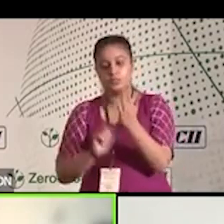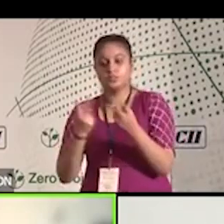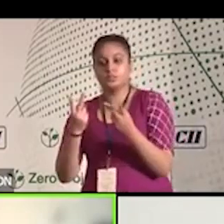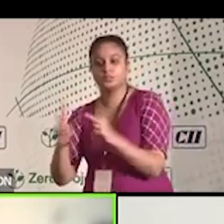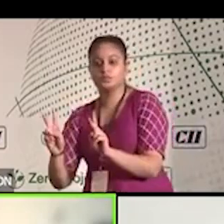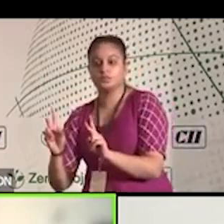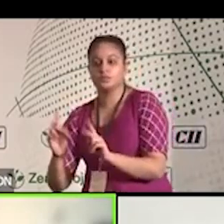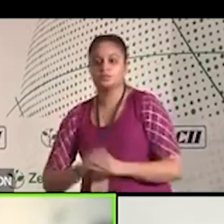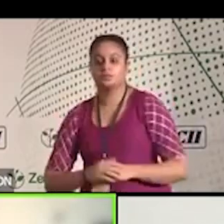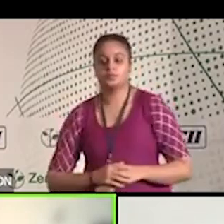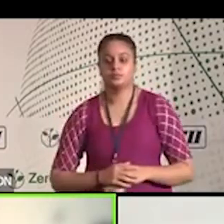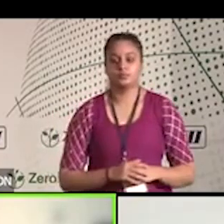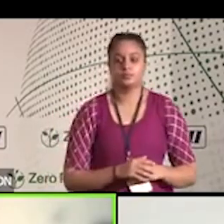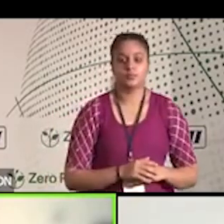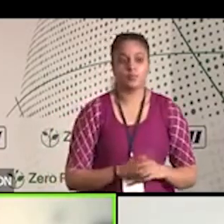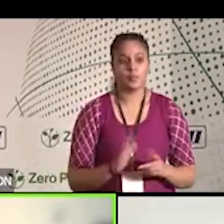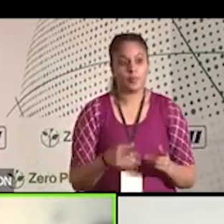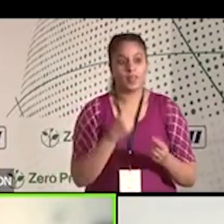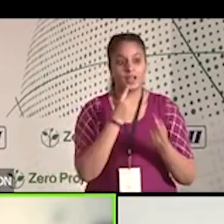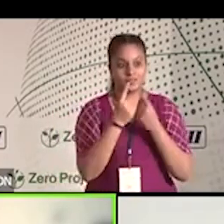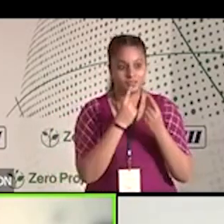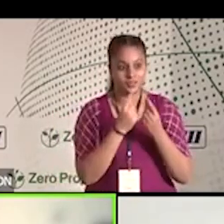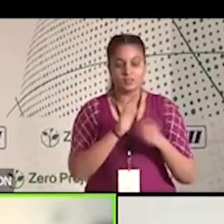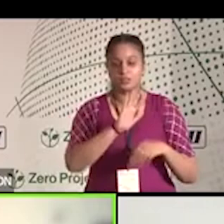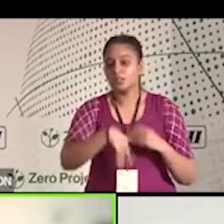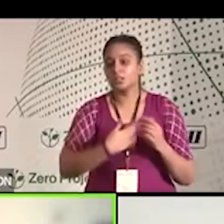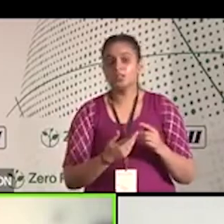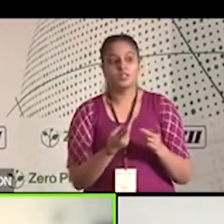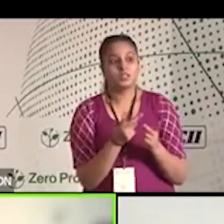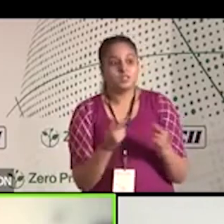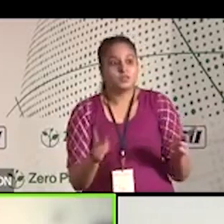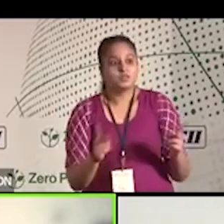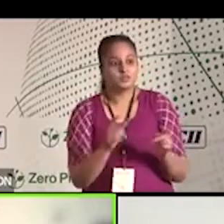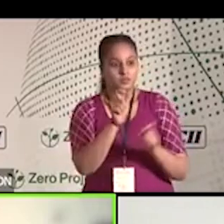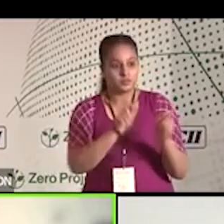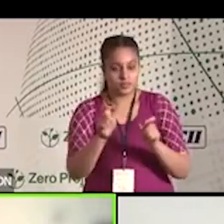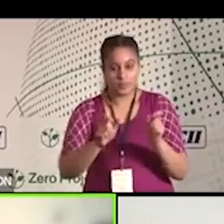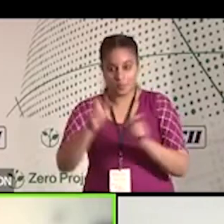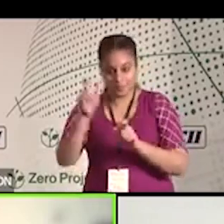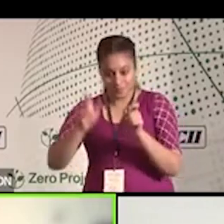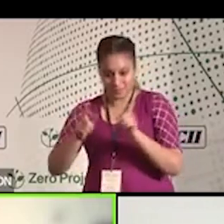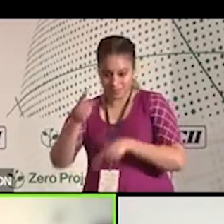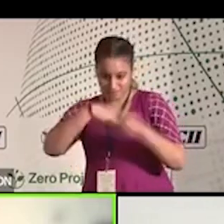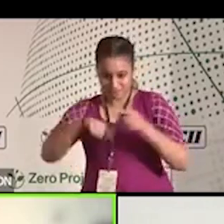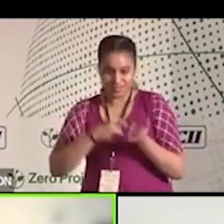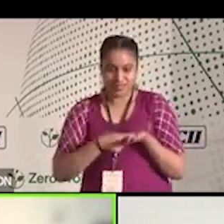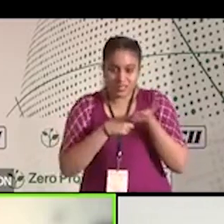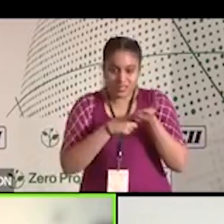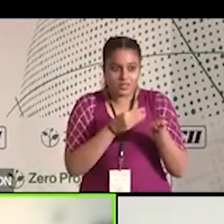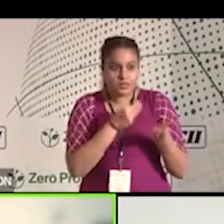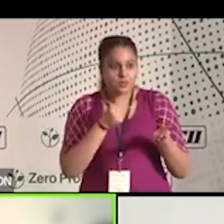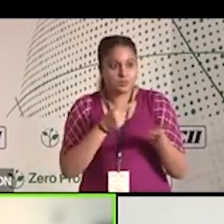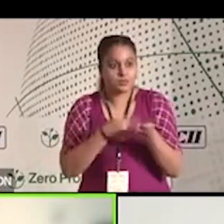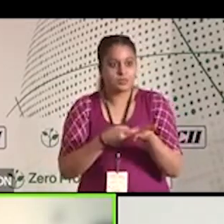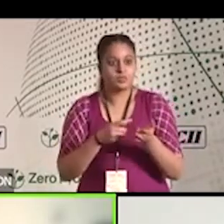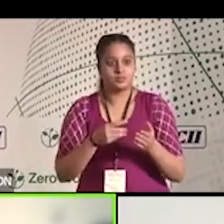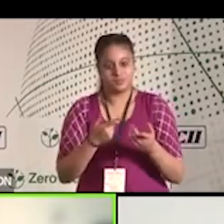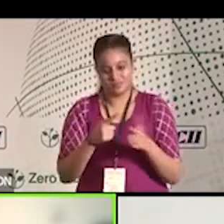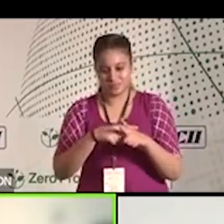So we also talk to the resource that those people will request certain skills that they lacked in this interview.